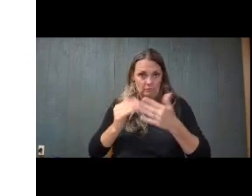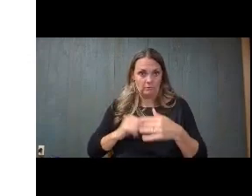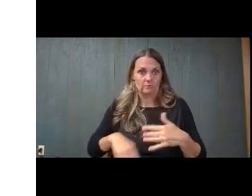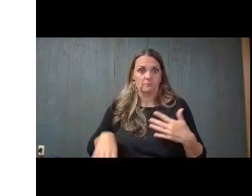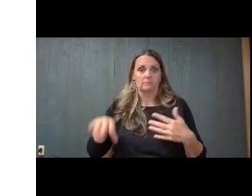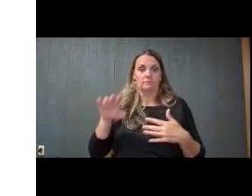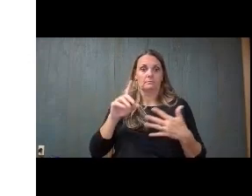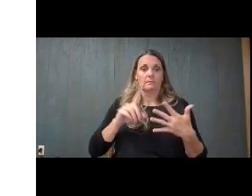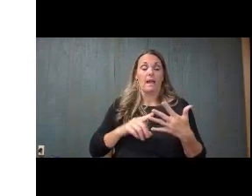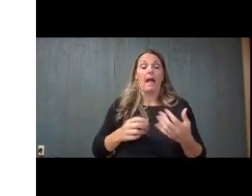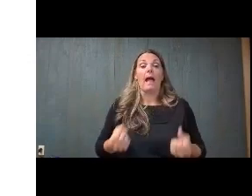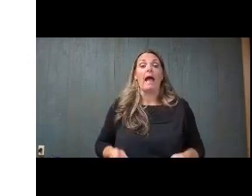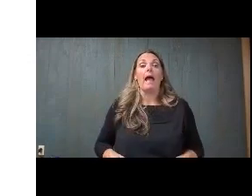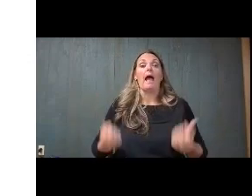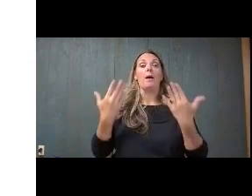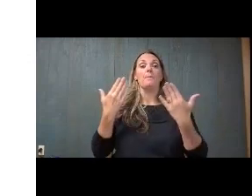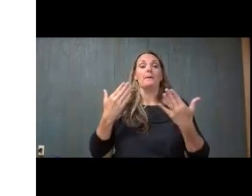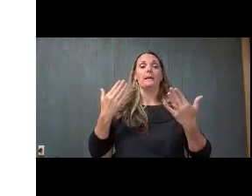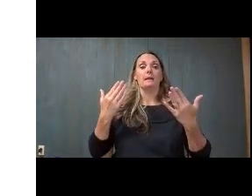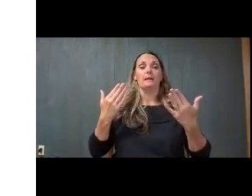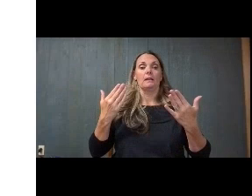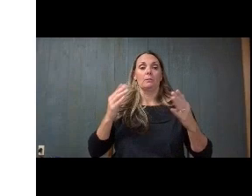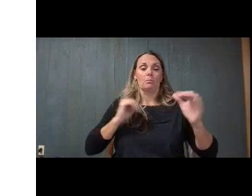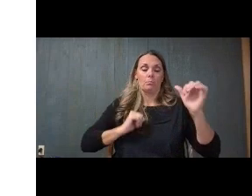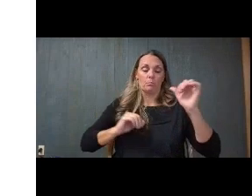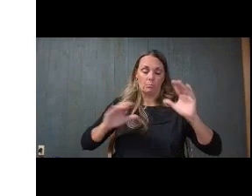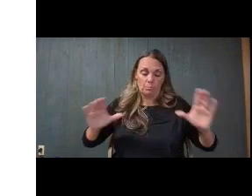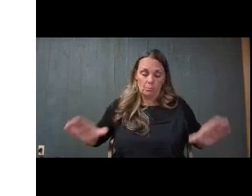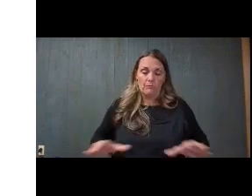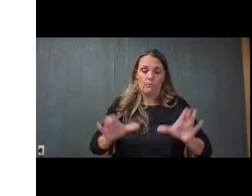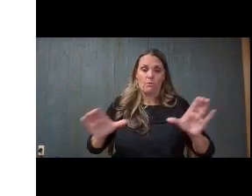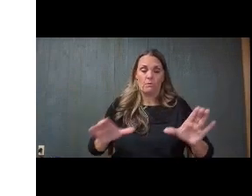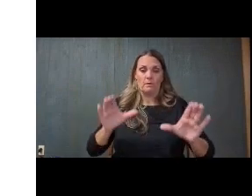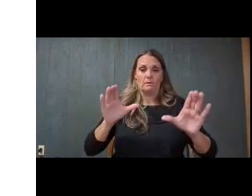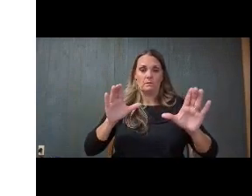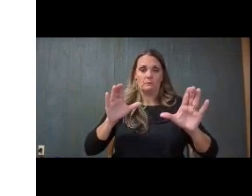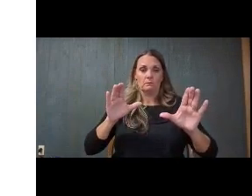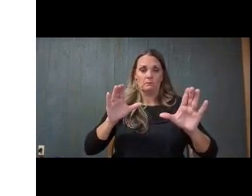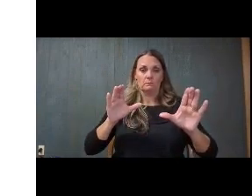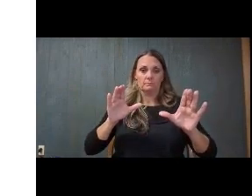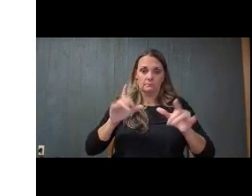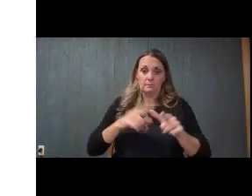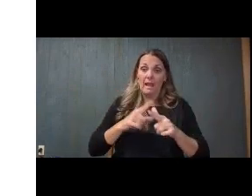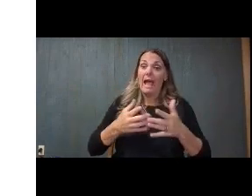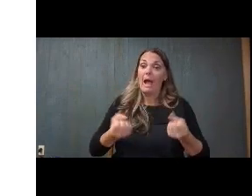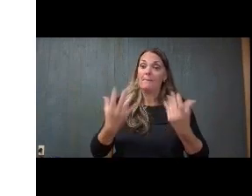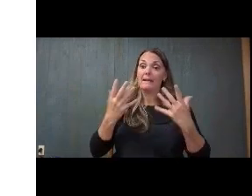How many performance incentive payment level ones were achieved? How many performance incentive payment